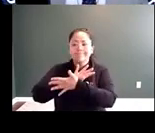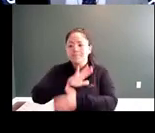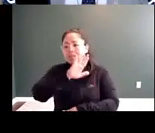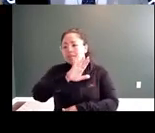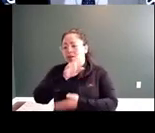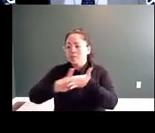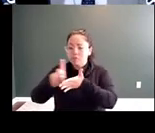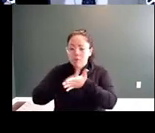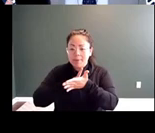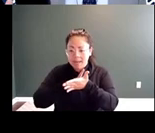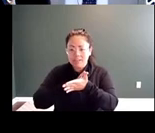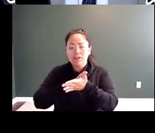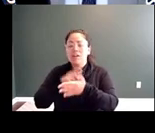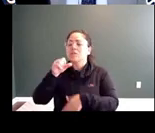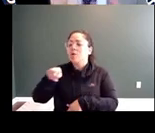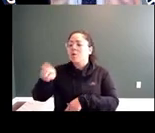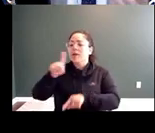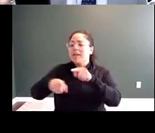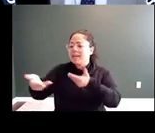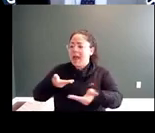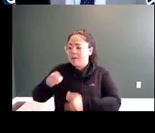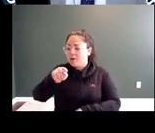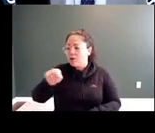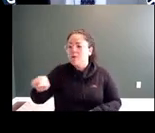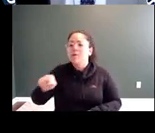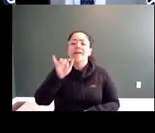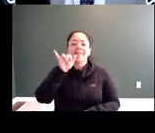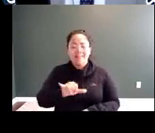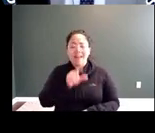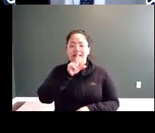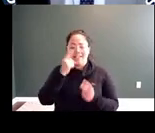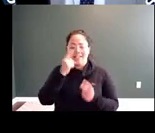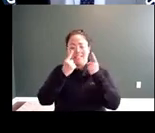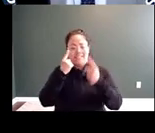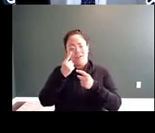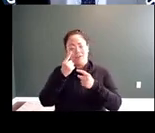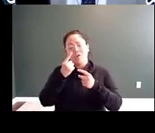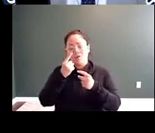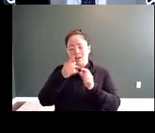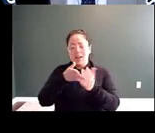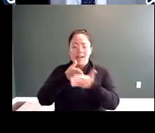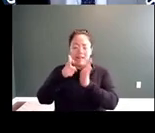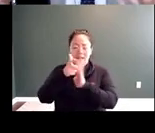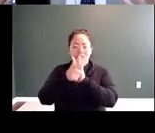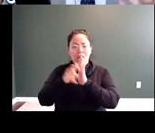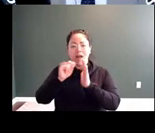from coming into employment, then that would be covered under national origin discrimination Title VII